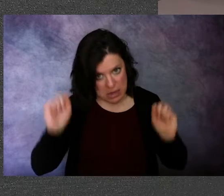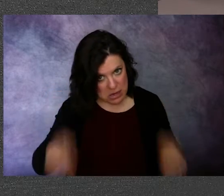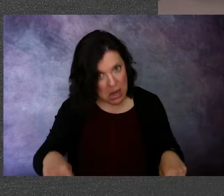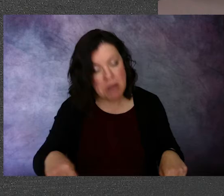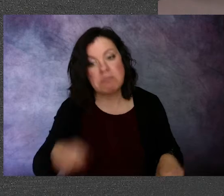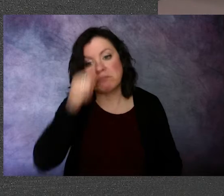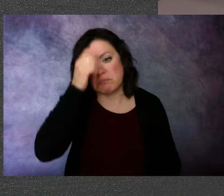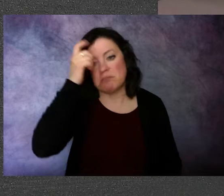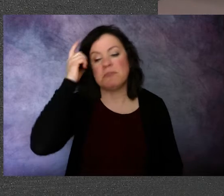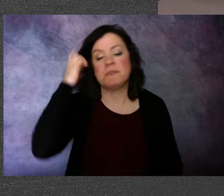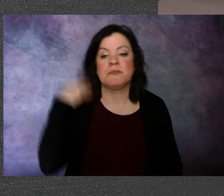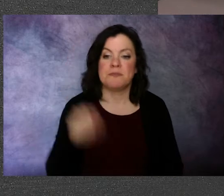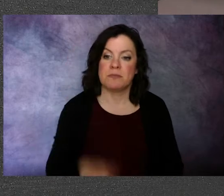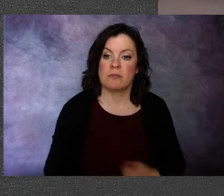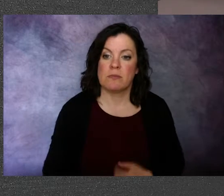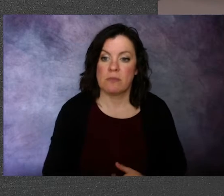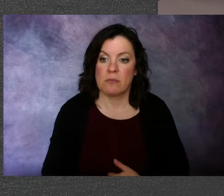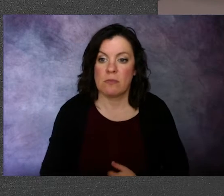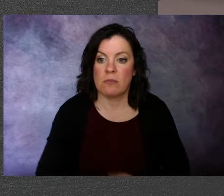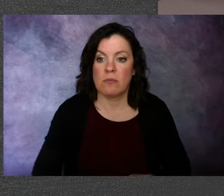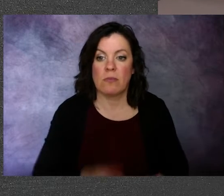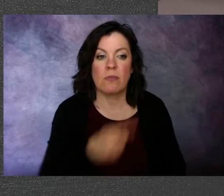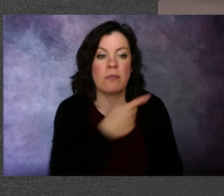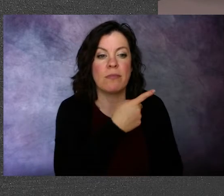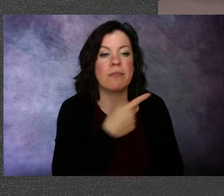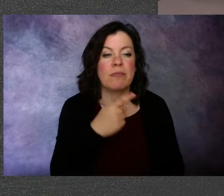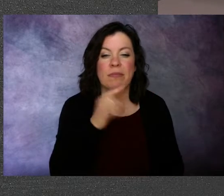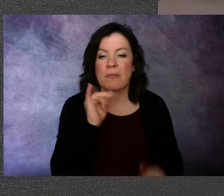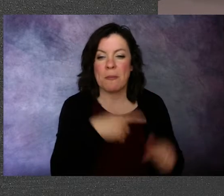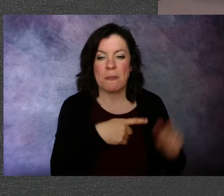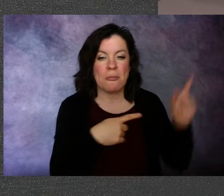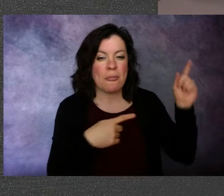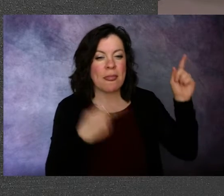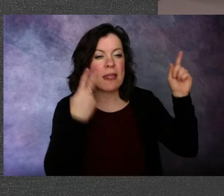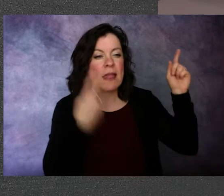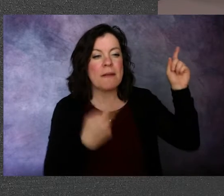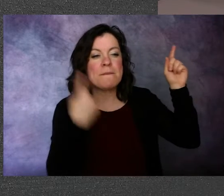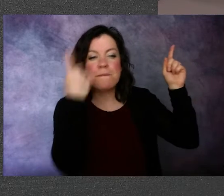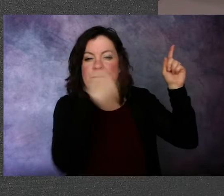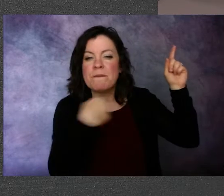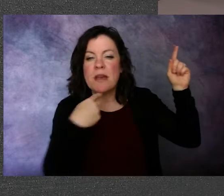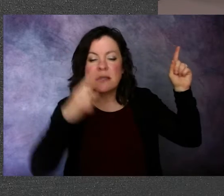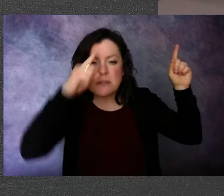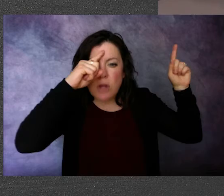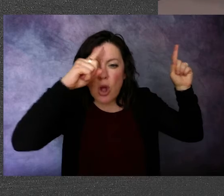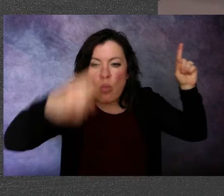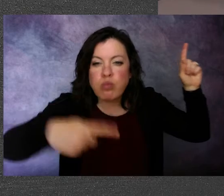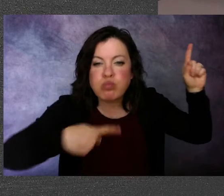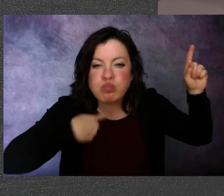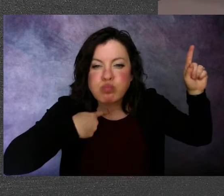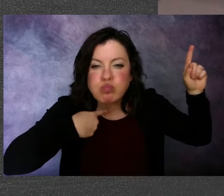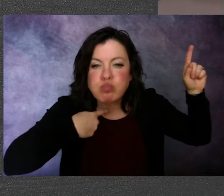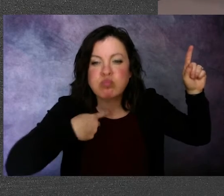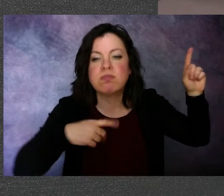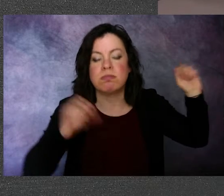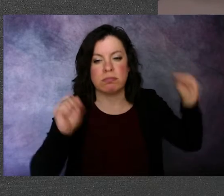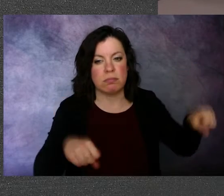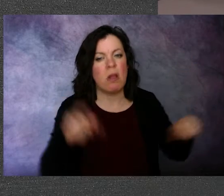This is kind of like a curved U, an upside-down U. And we're gonna have to get a tail. What kind of shape do you think this is?